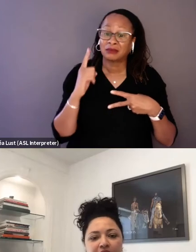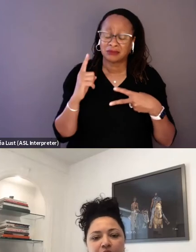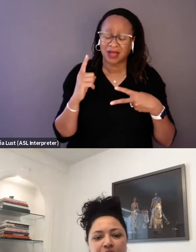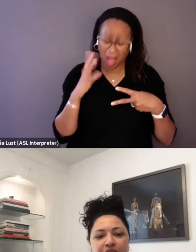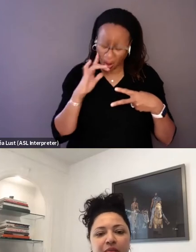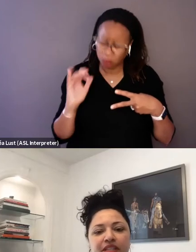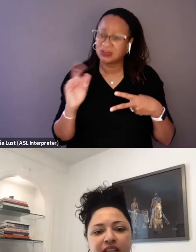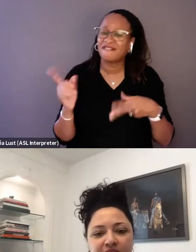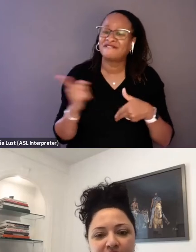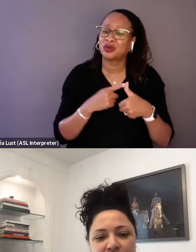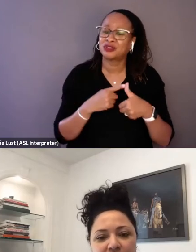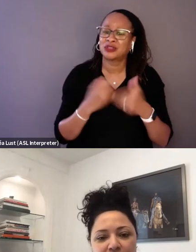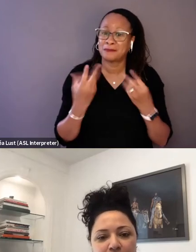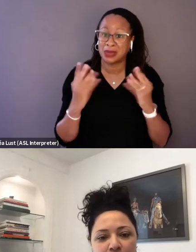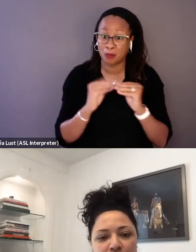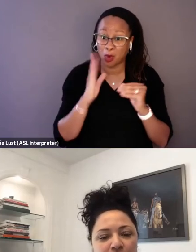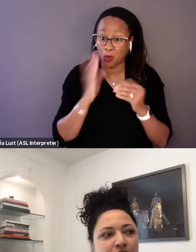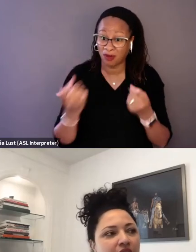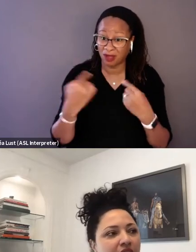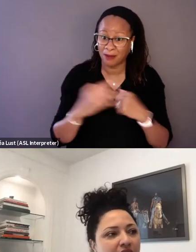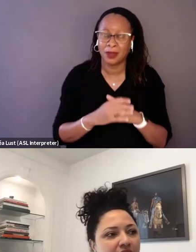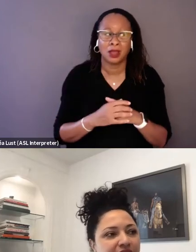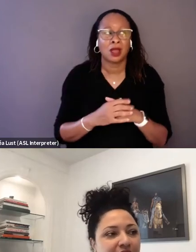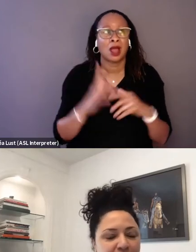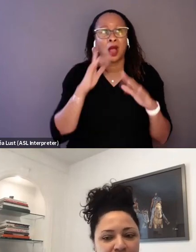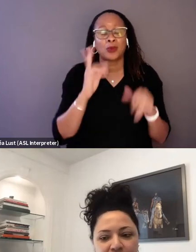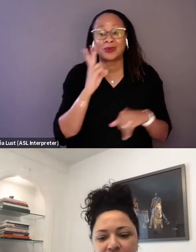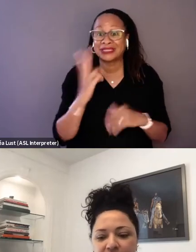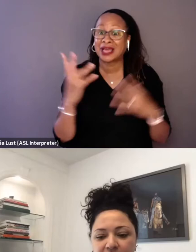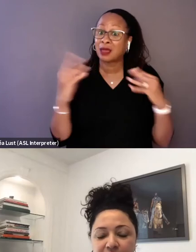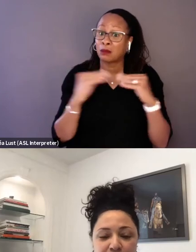I hope that we see a lot more documentaries films